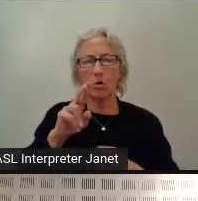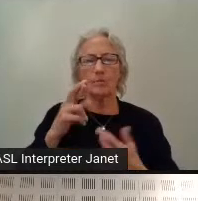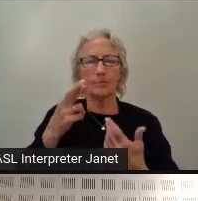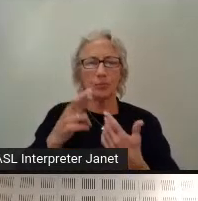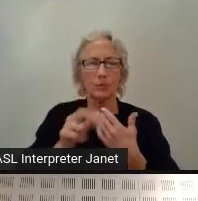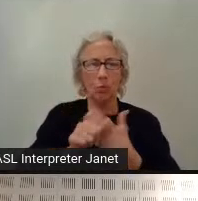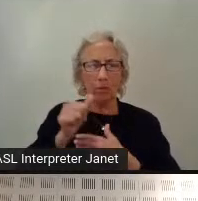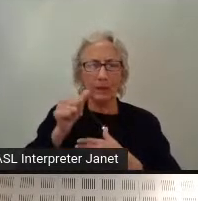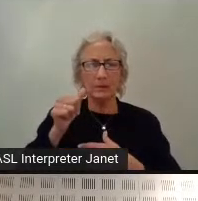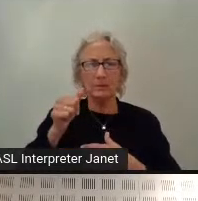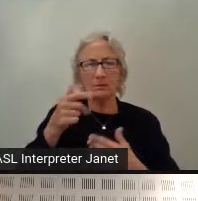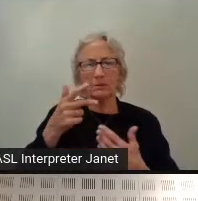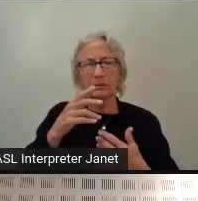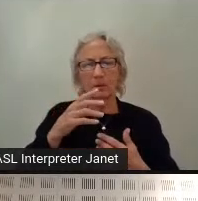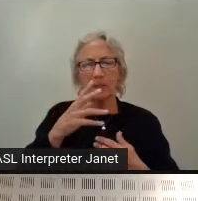attempts. So